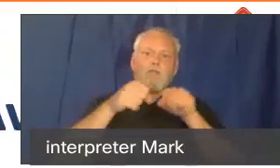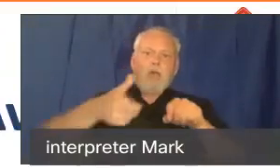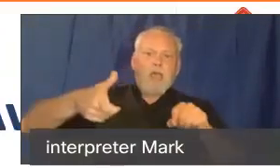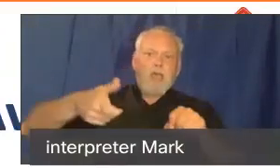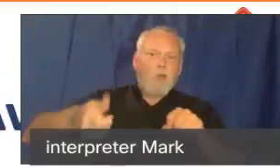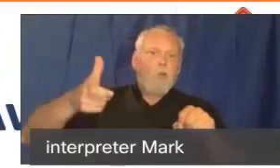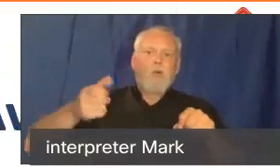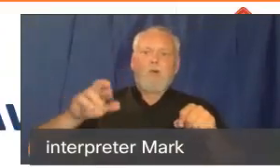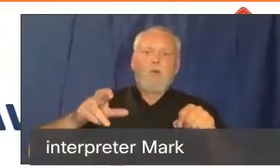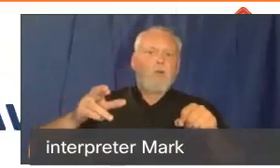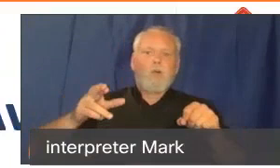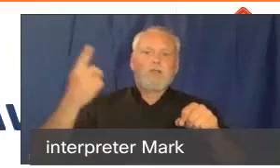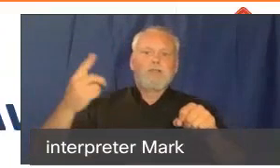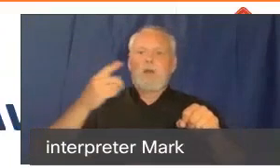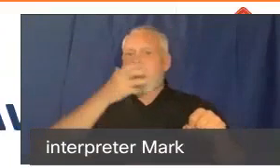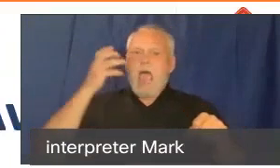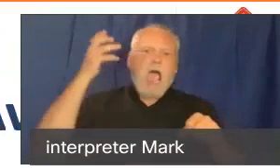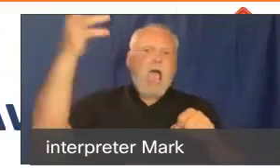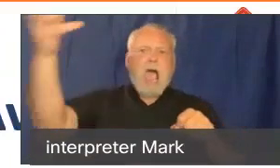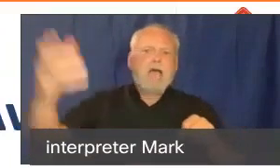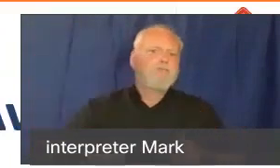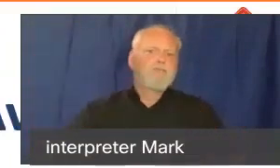If it's harmed or someone is shouting at them.